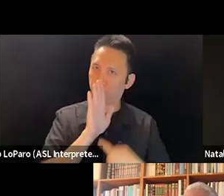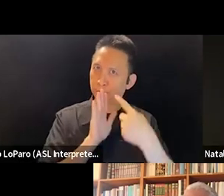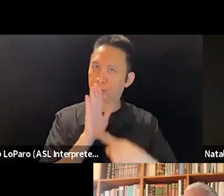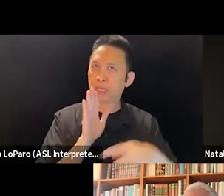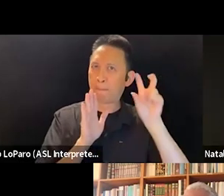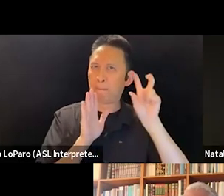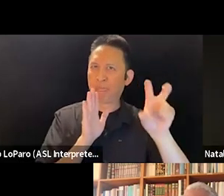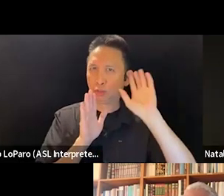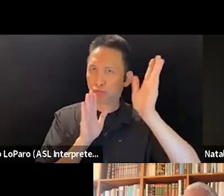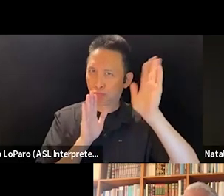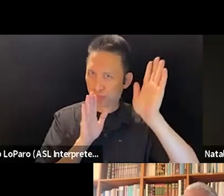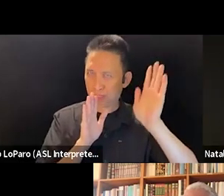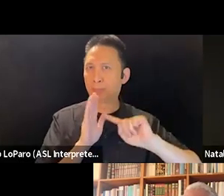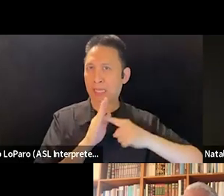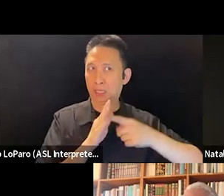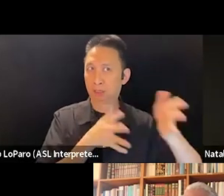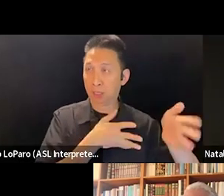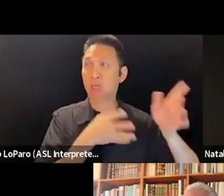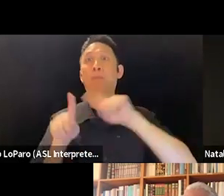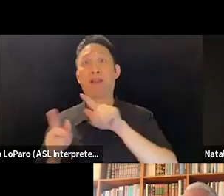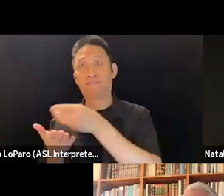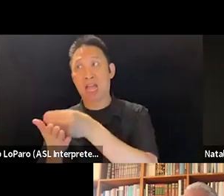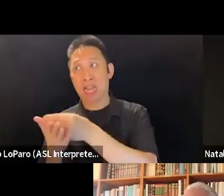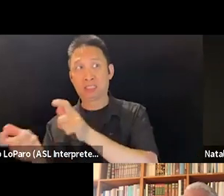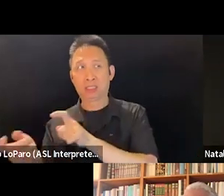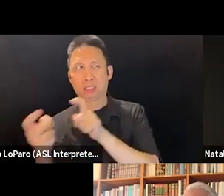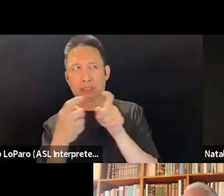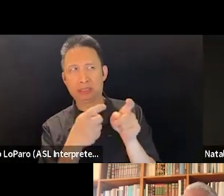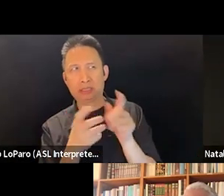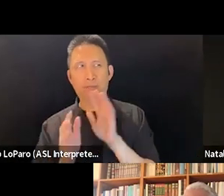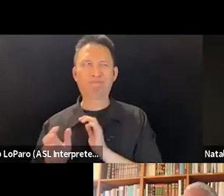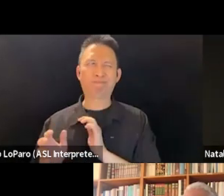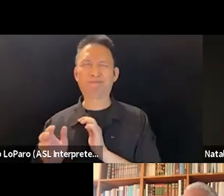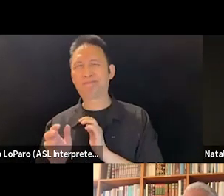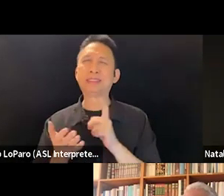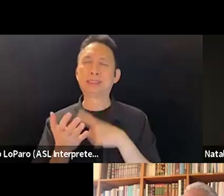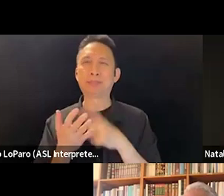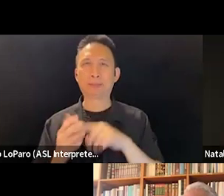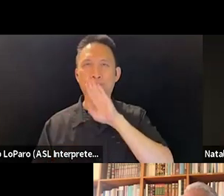And then when you come to finance you might find financial hurdles along the way and some,